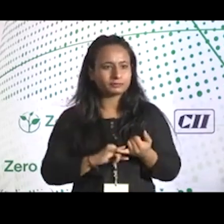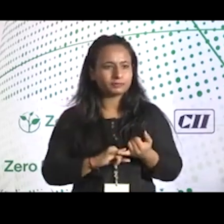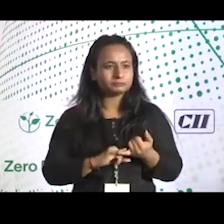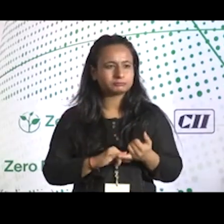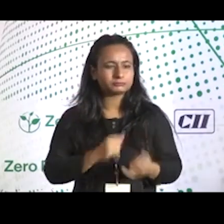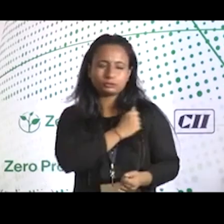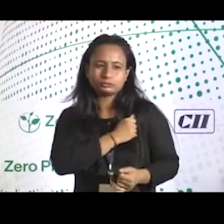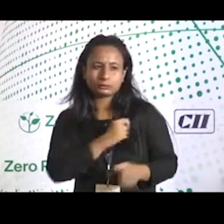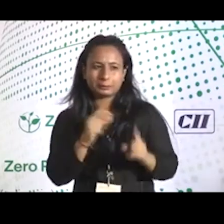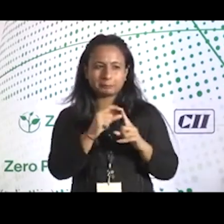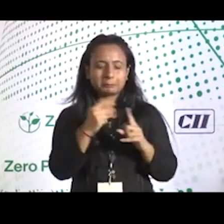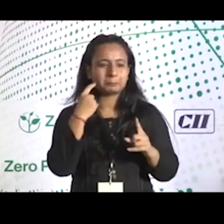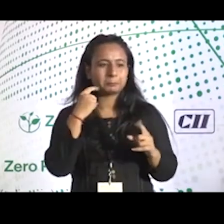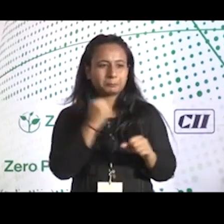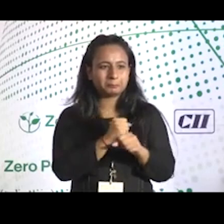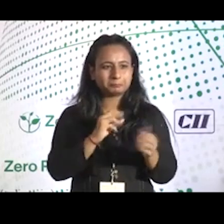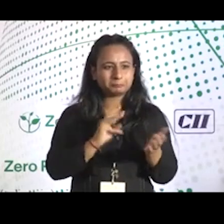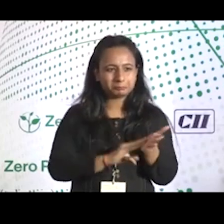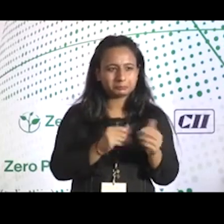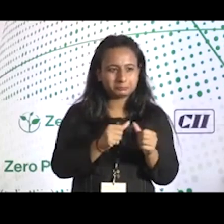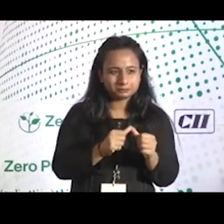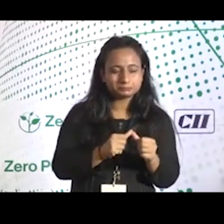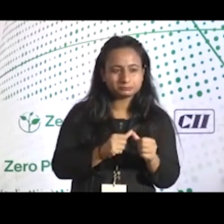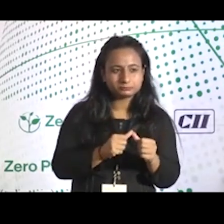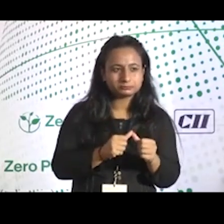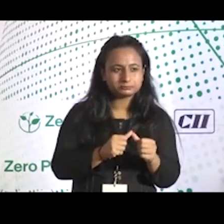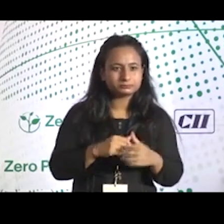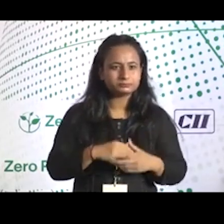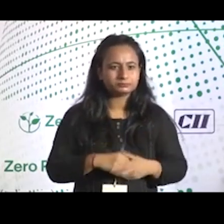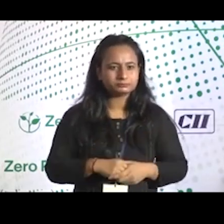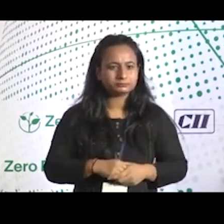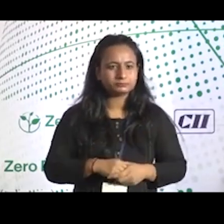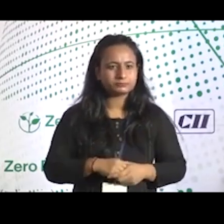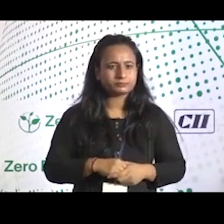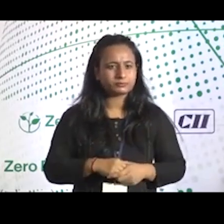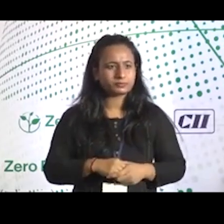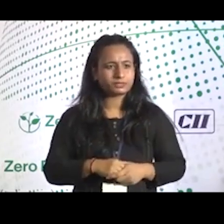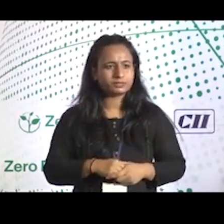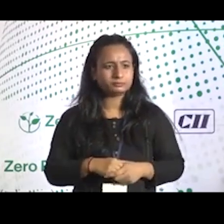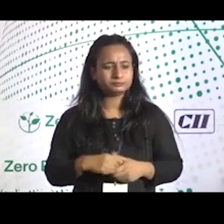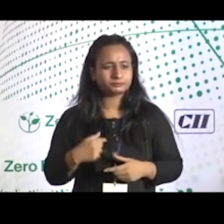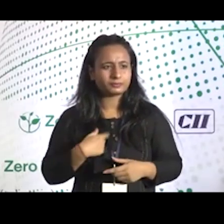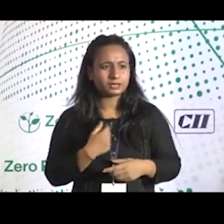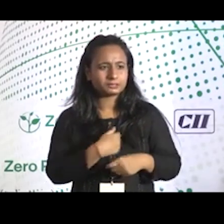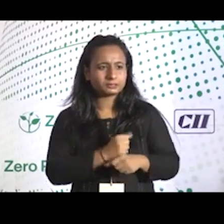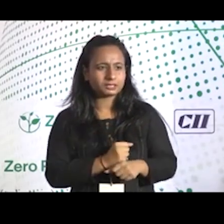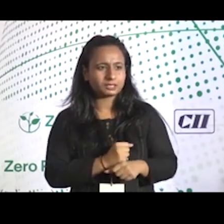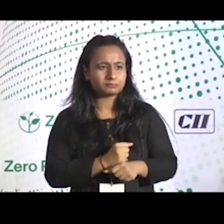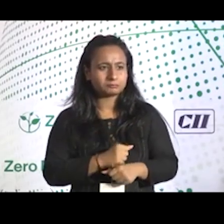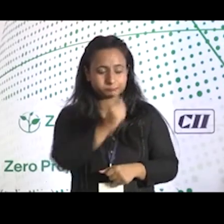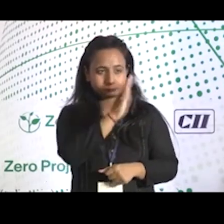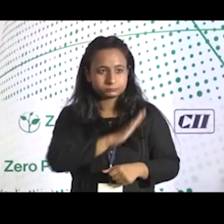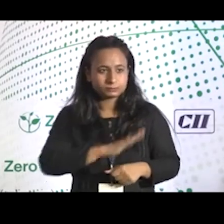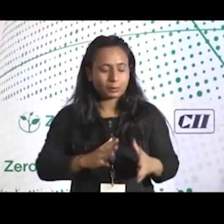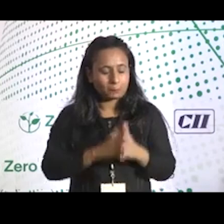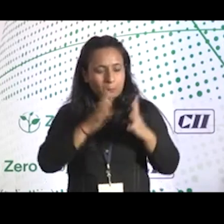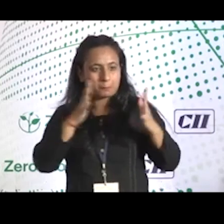So eBay created that. Their design team created this. They gave to Figma. Figma is the world's largest prototyping kind of tool in the cloud.